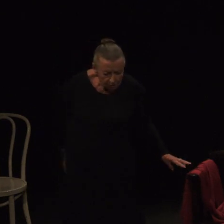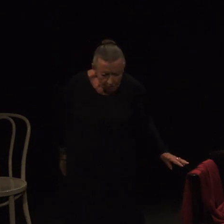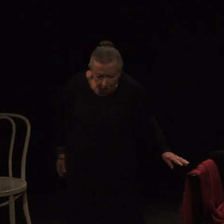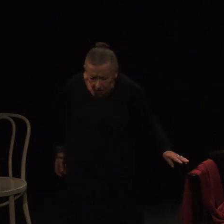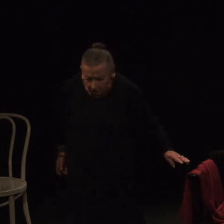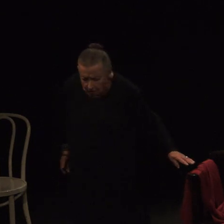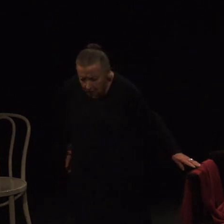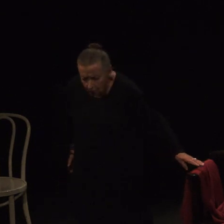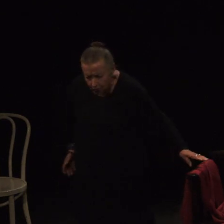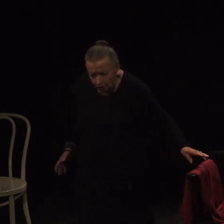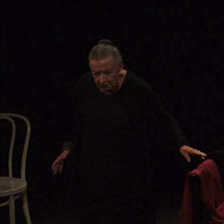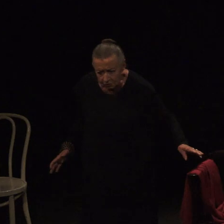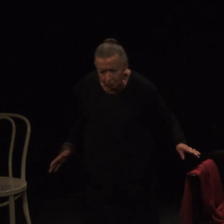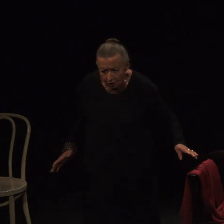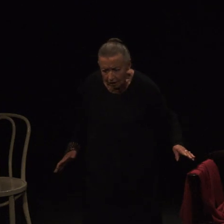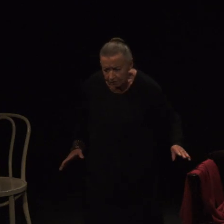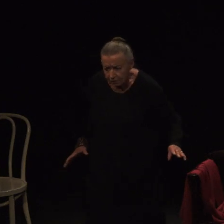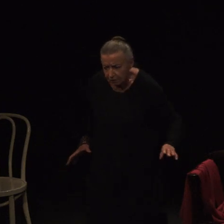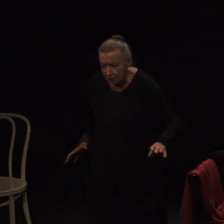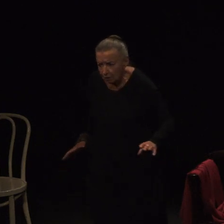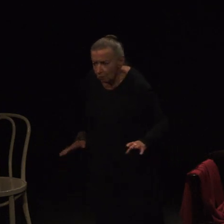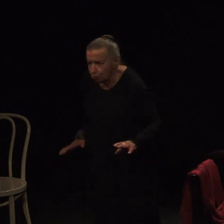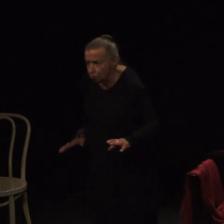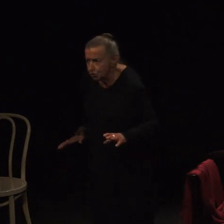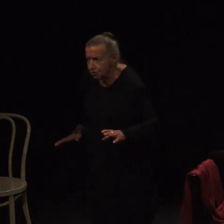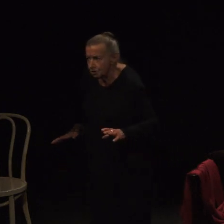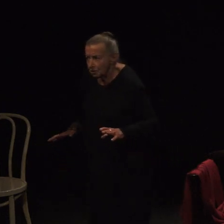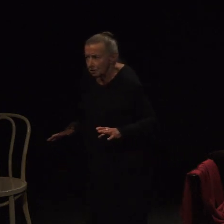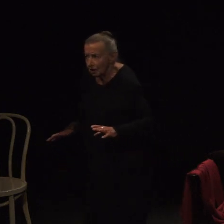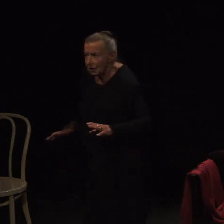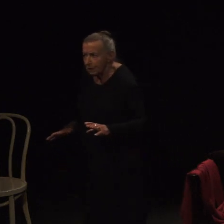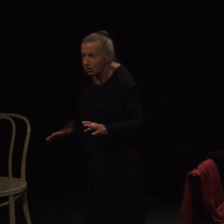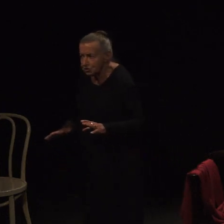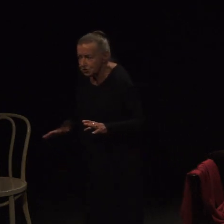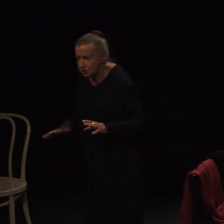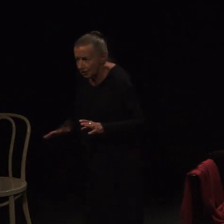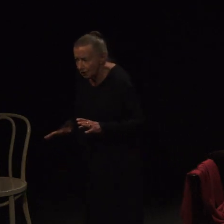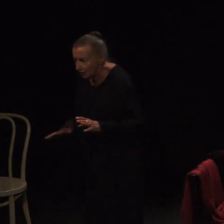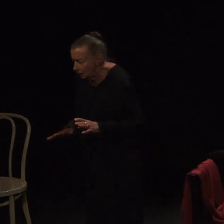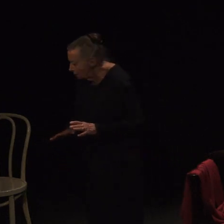waking each house as if for the corvée.